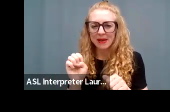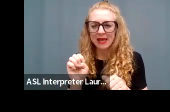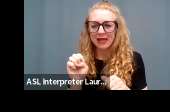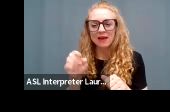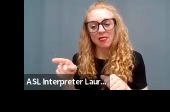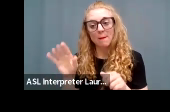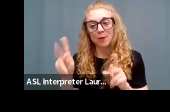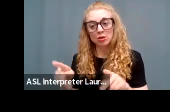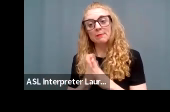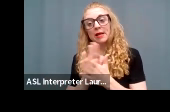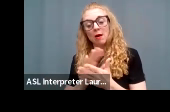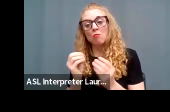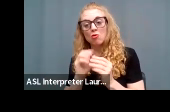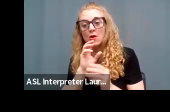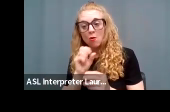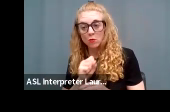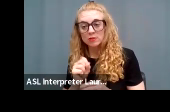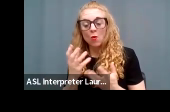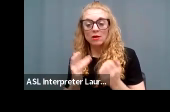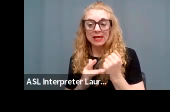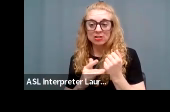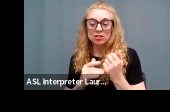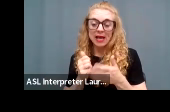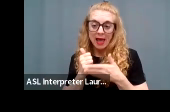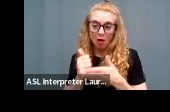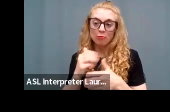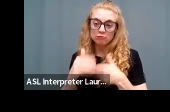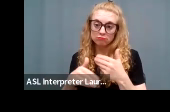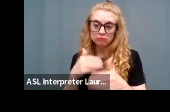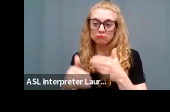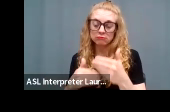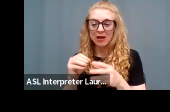and you know they would like technology to help them through that process and help monitor how